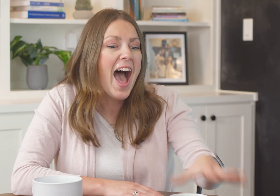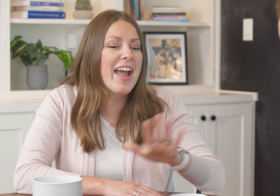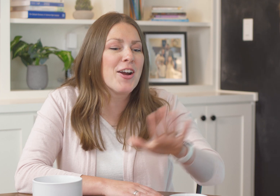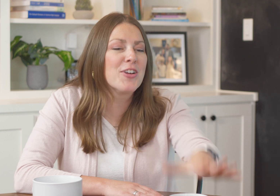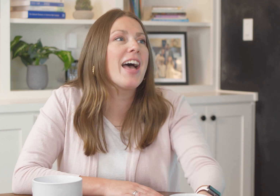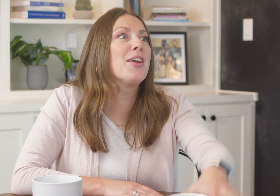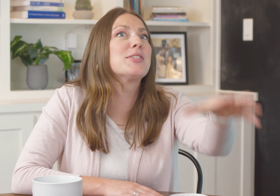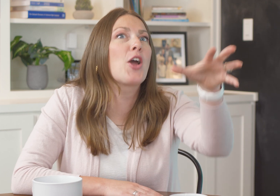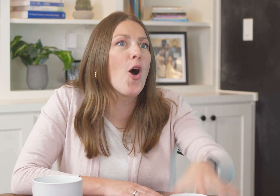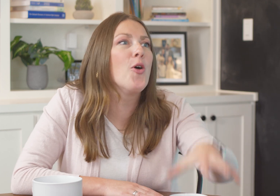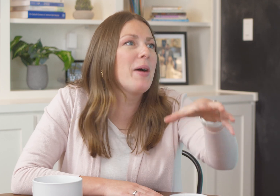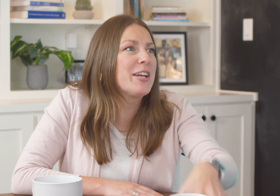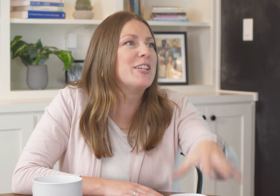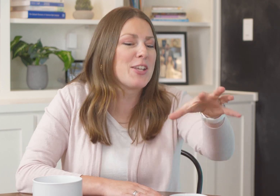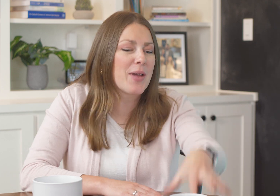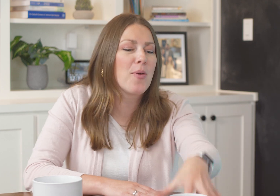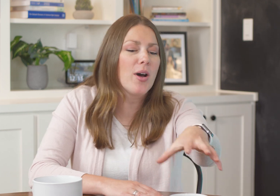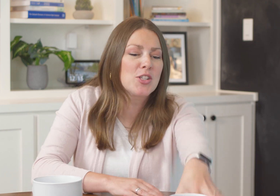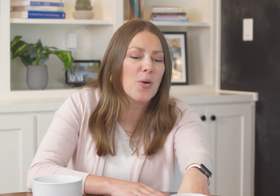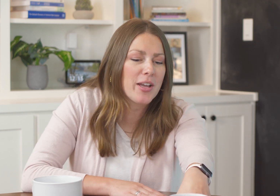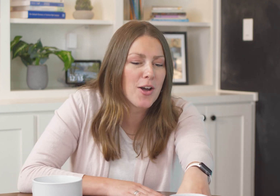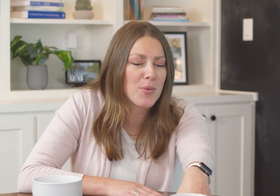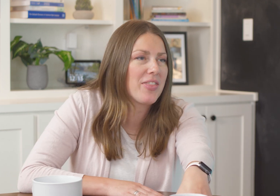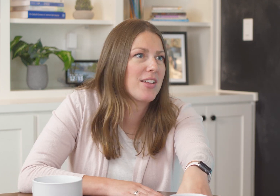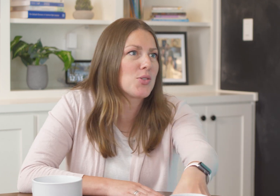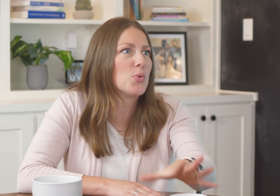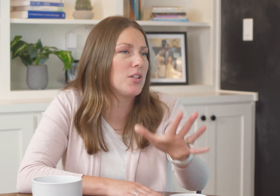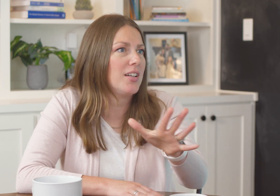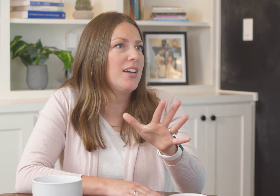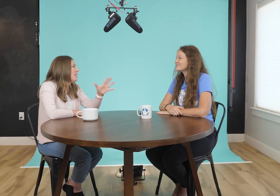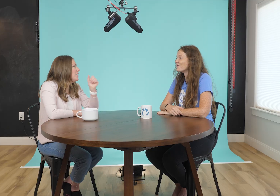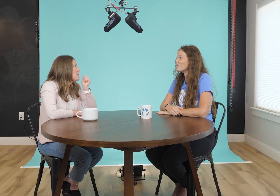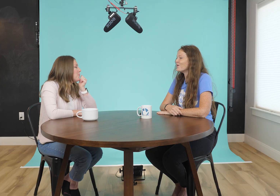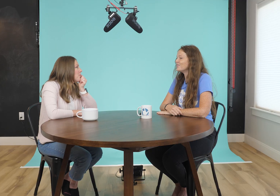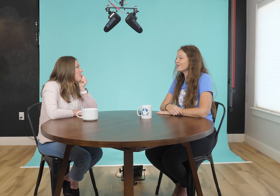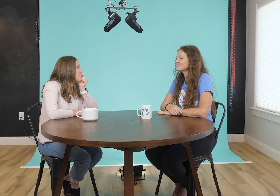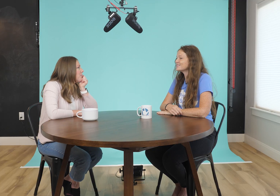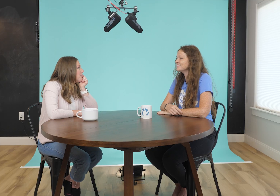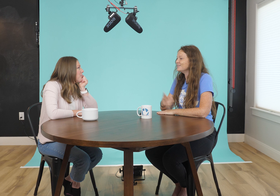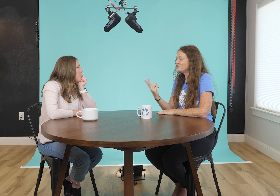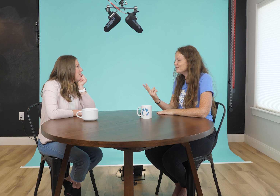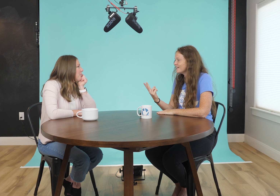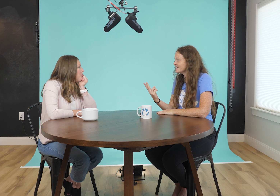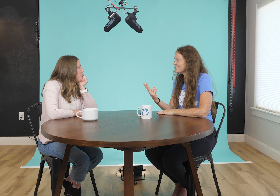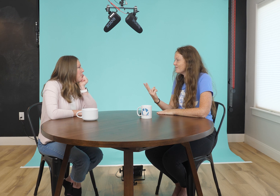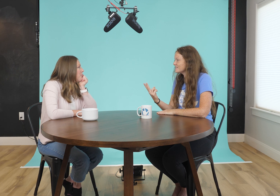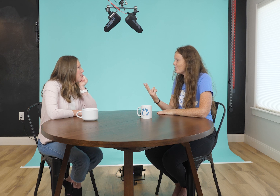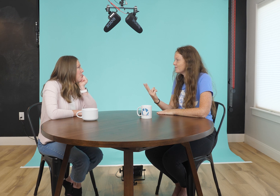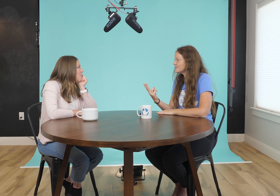I heard that may read. My goodness. Okay. What's going on with that? Yeah. So there's two things that you have to help with is,